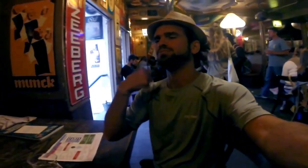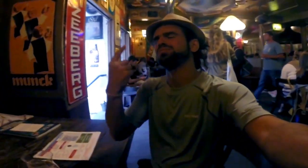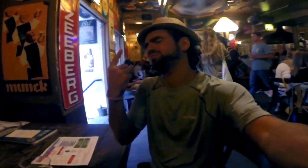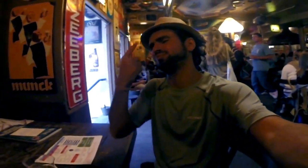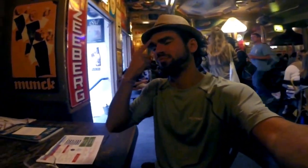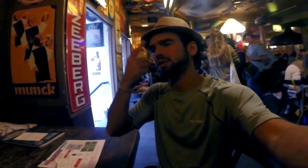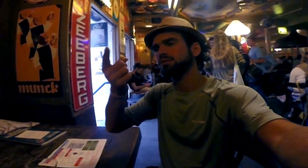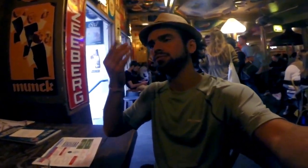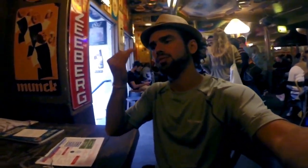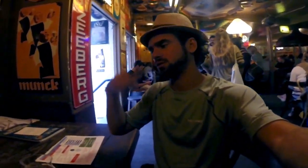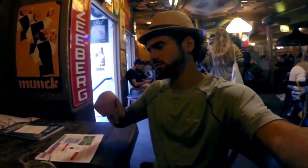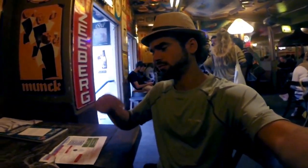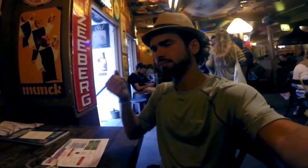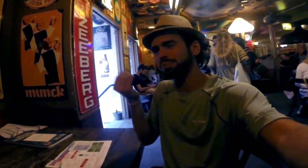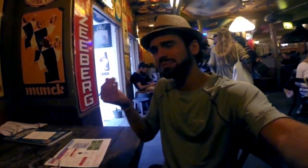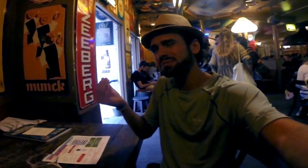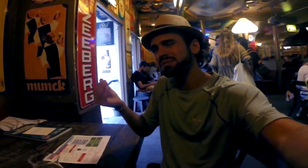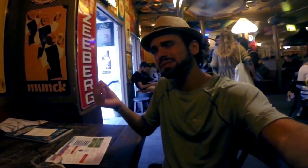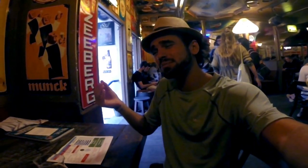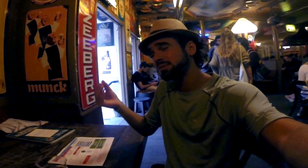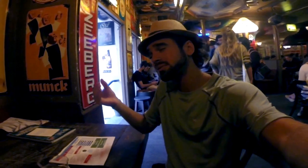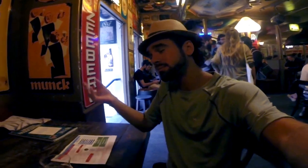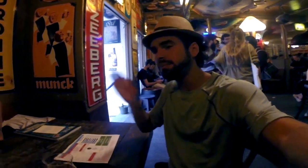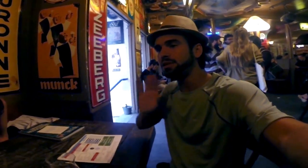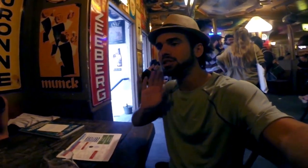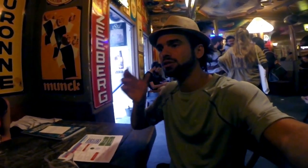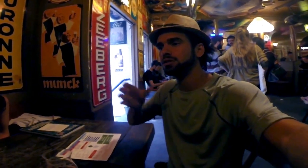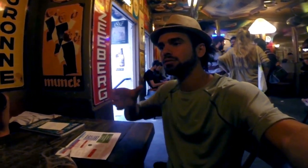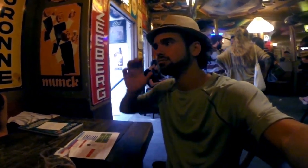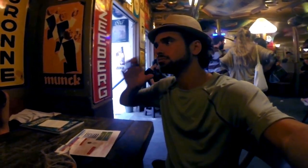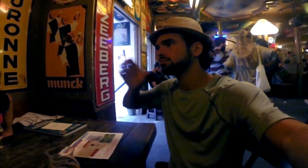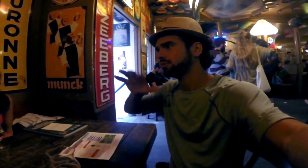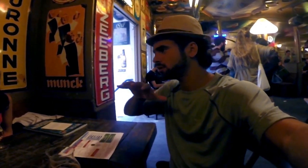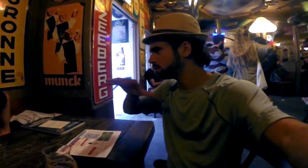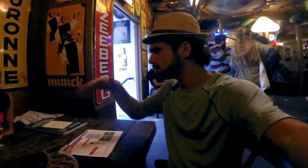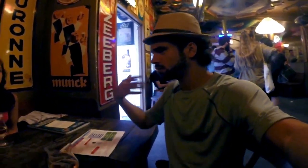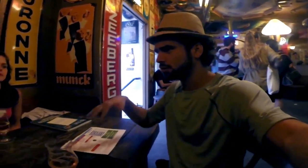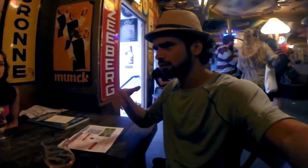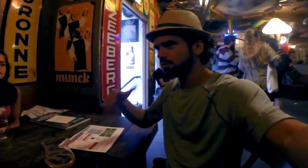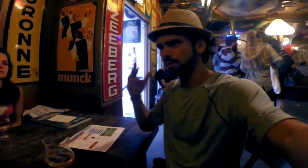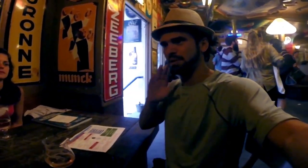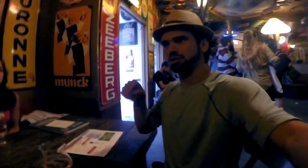I've been wondering about this.... Why did they come up with many beer selections?